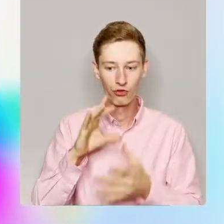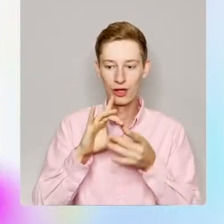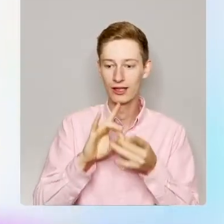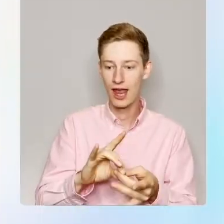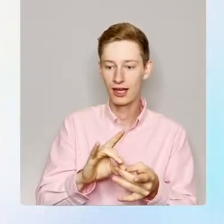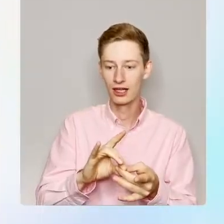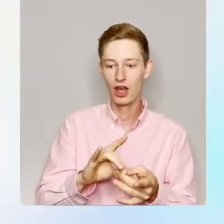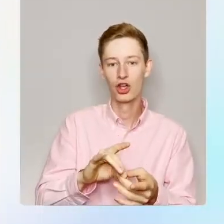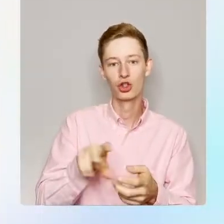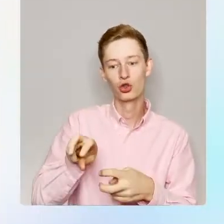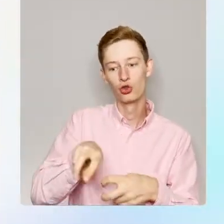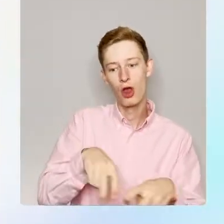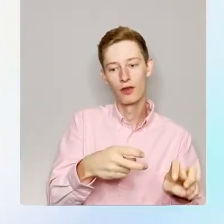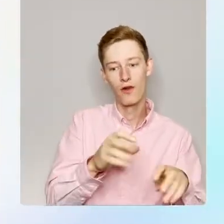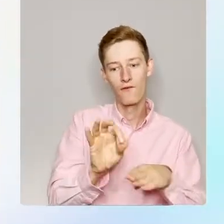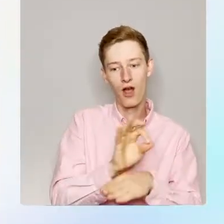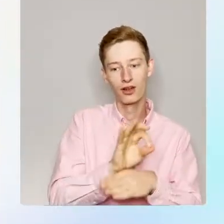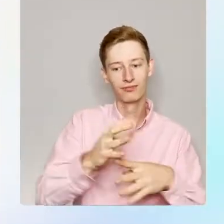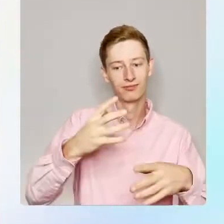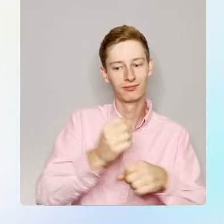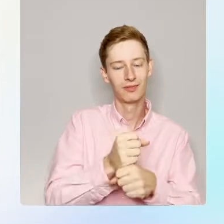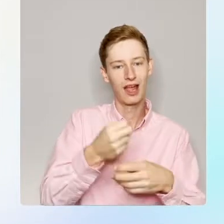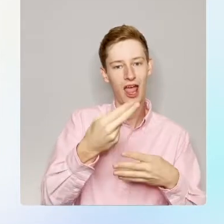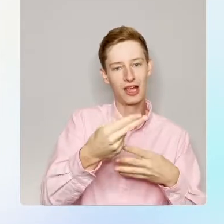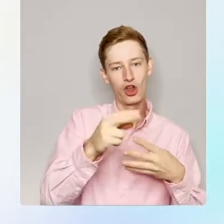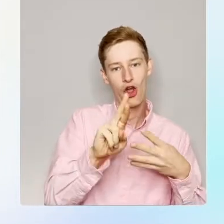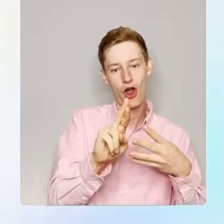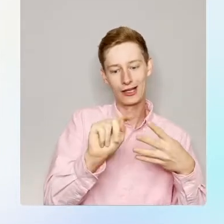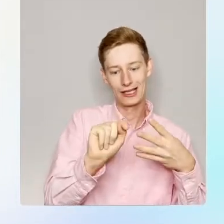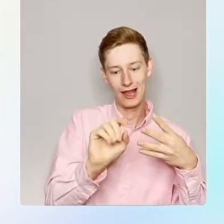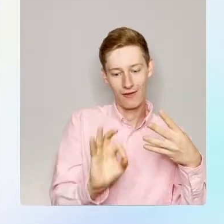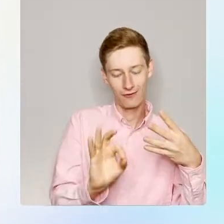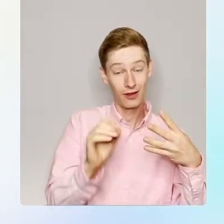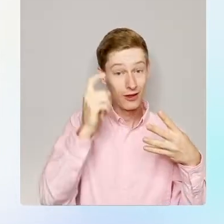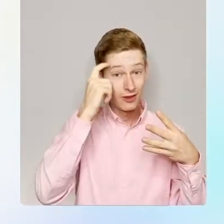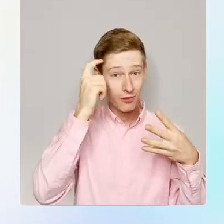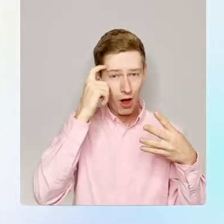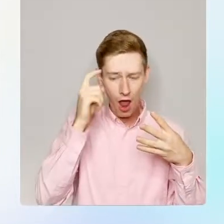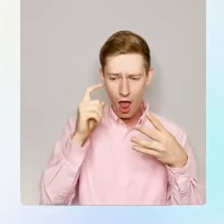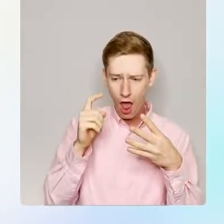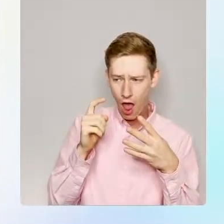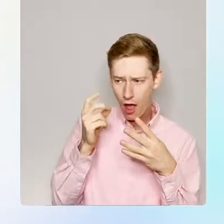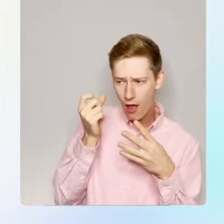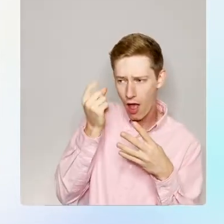The brain uses this combination of cues resulting from the HRTF as well as the differences in time